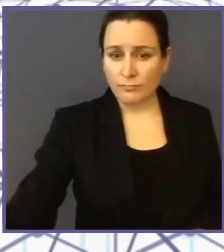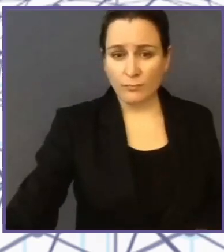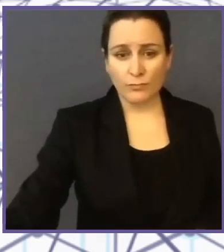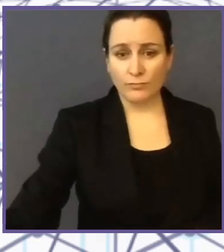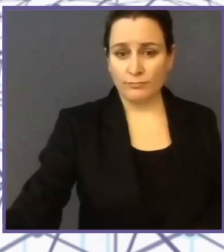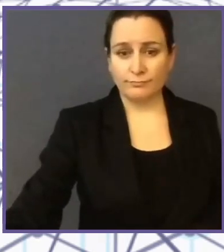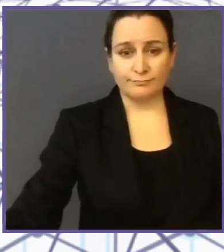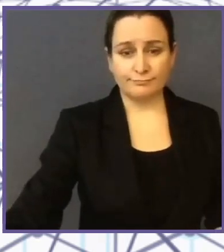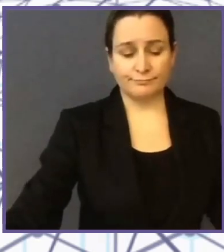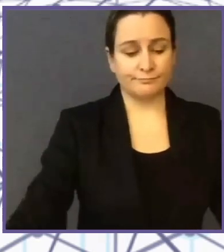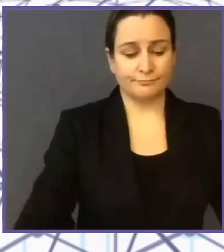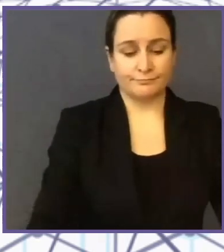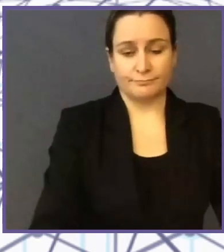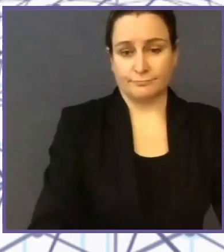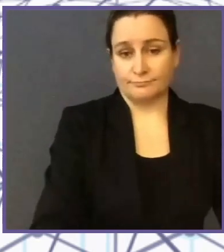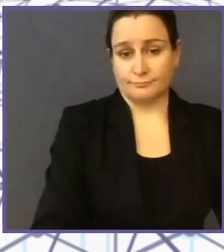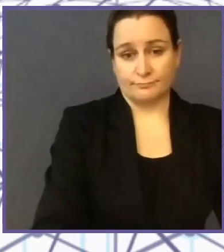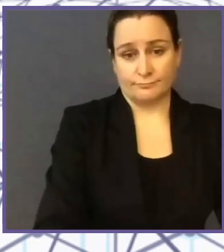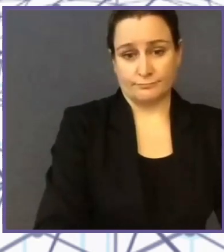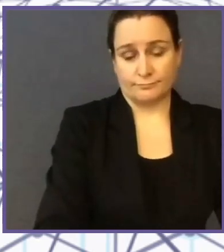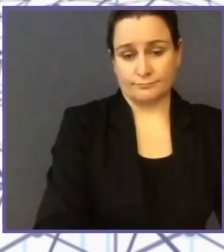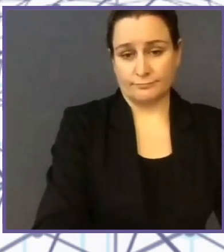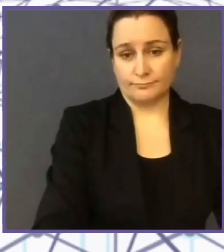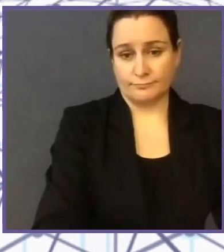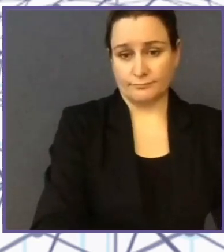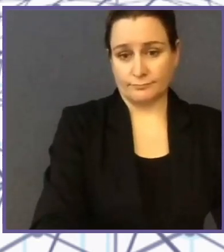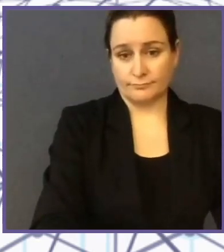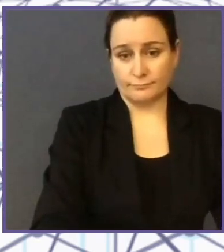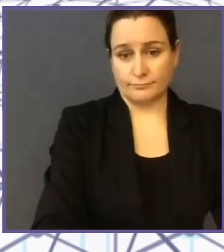to local technology following technological advancement in the world.